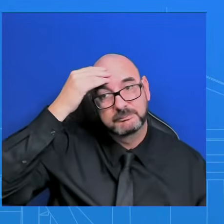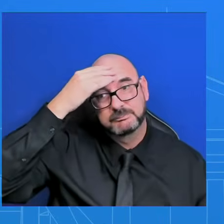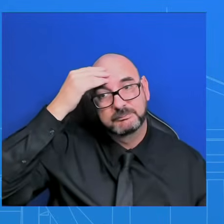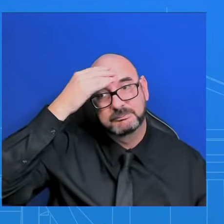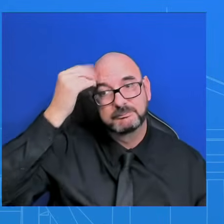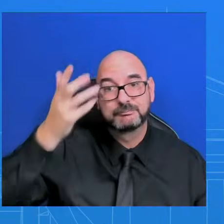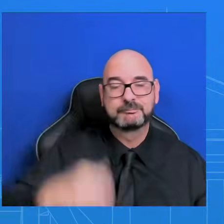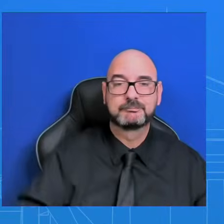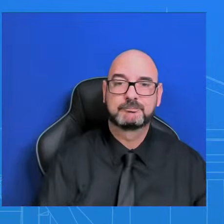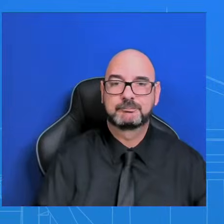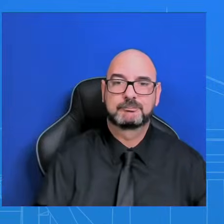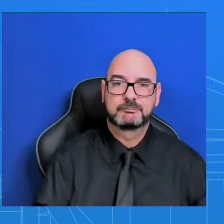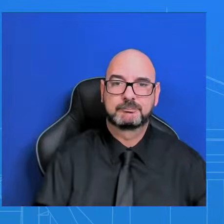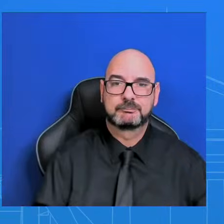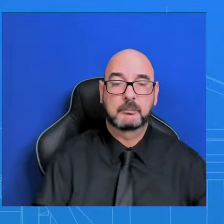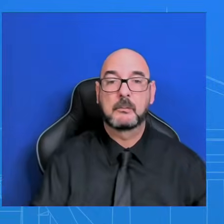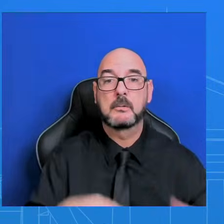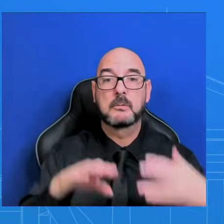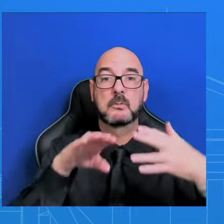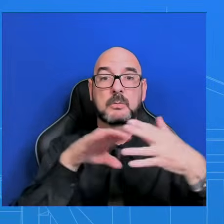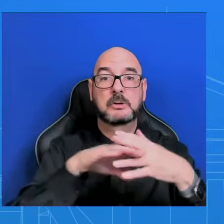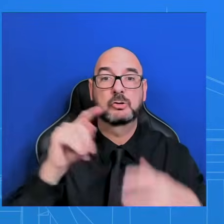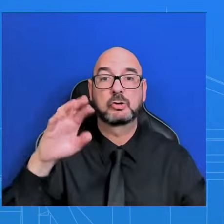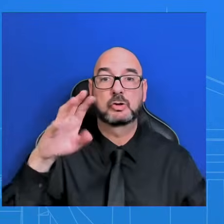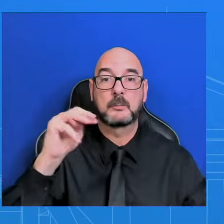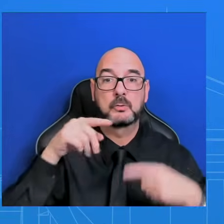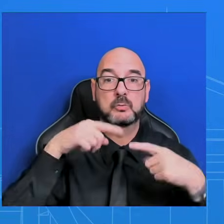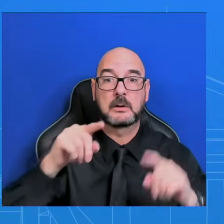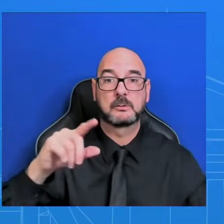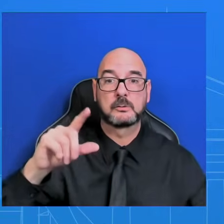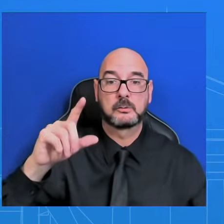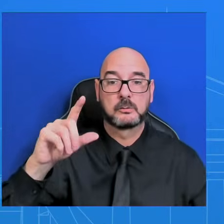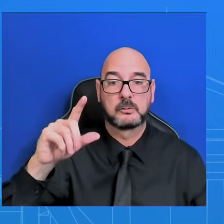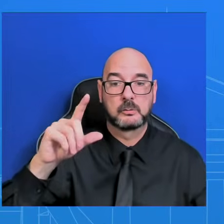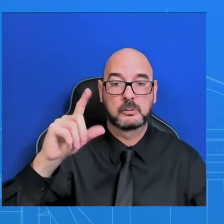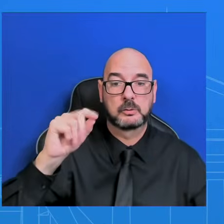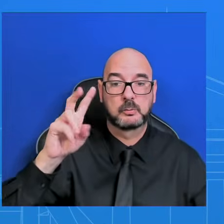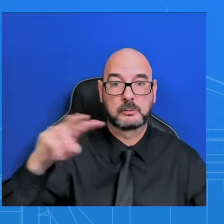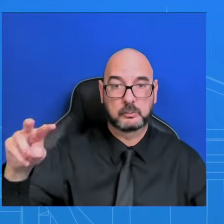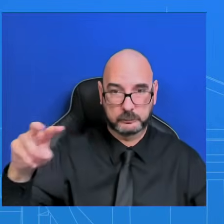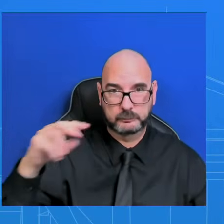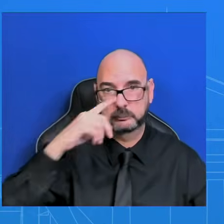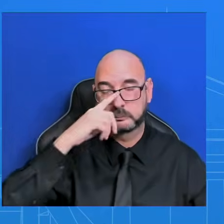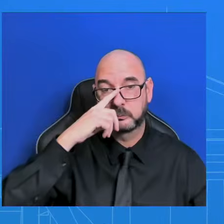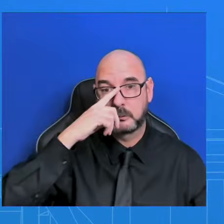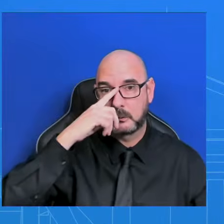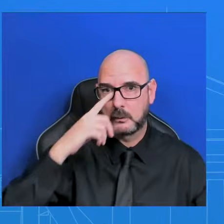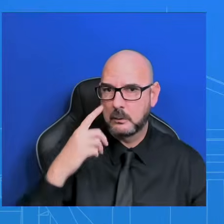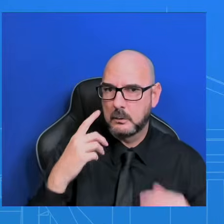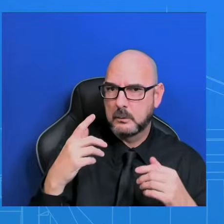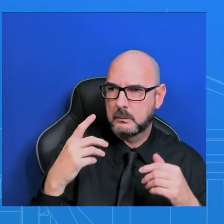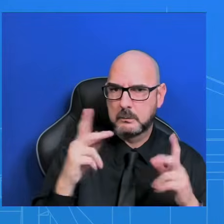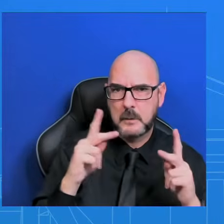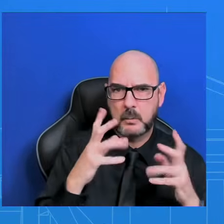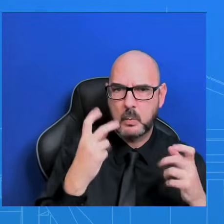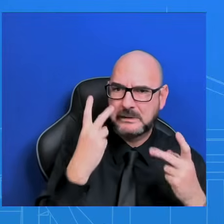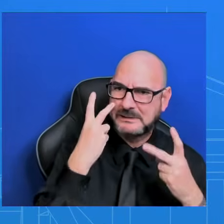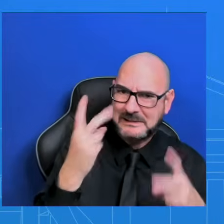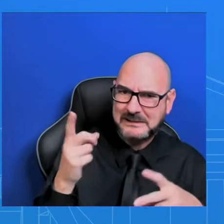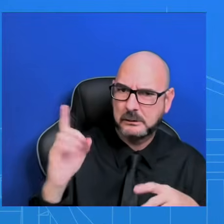American people want to see Republicans and Democrats working together to deliver for them, to address the issues that matter. That's what we would rather see.